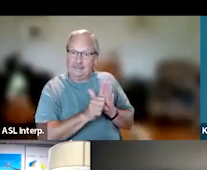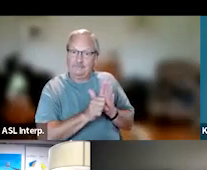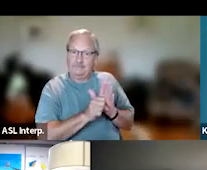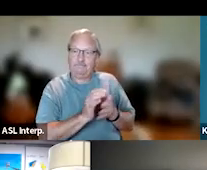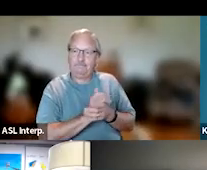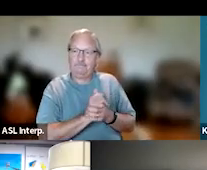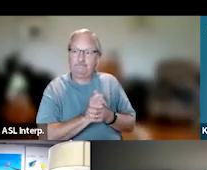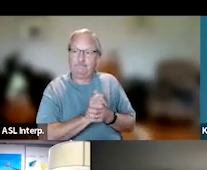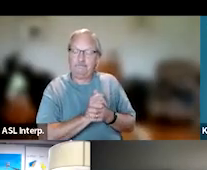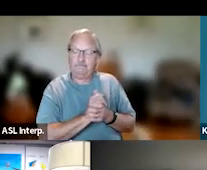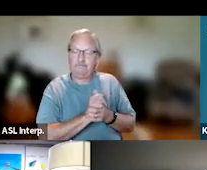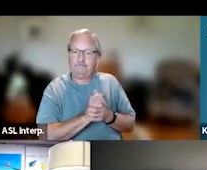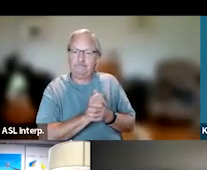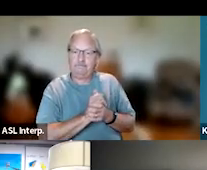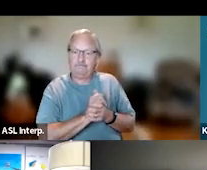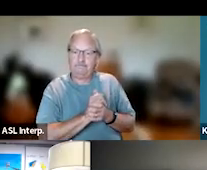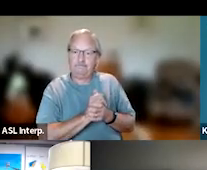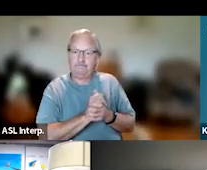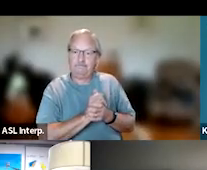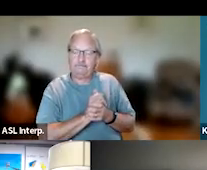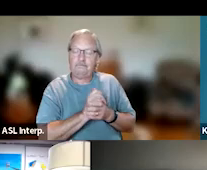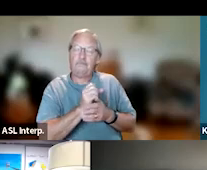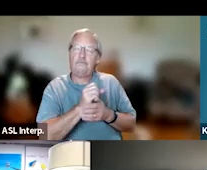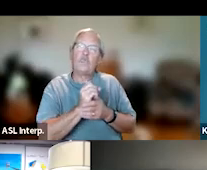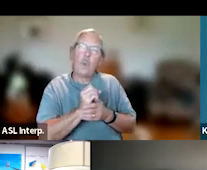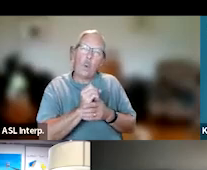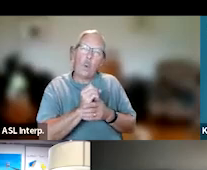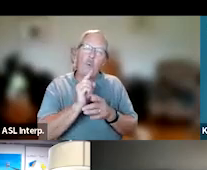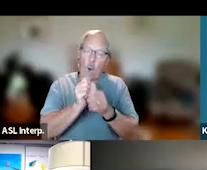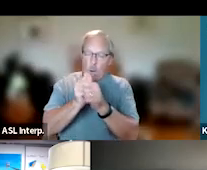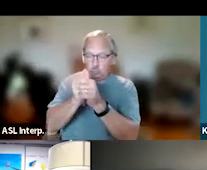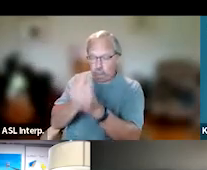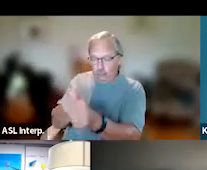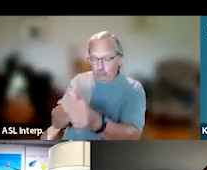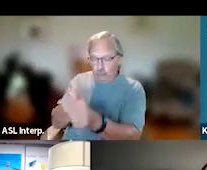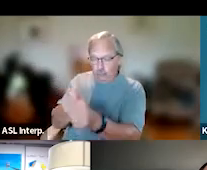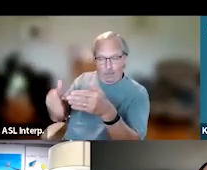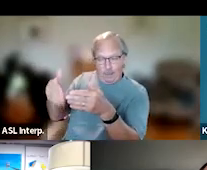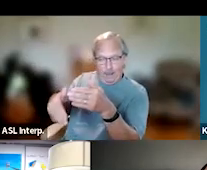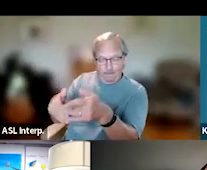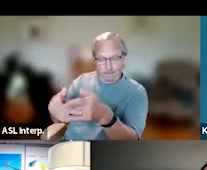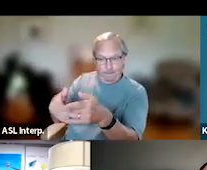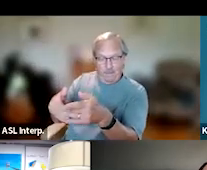So for tracking your outcomes with the absence of the OAT system,